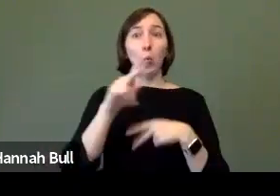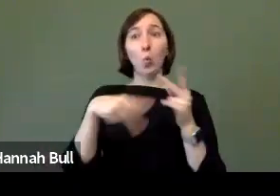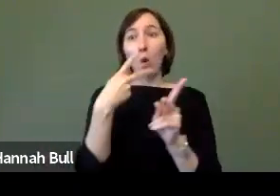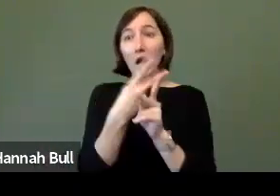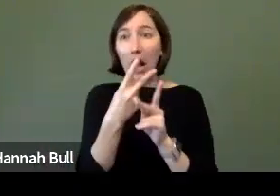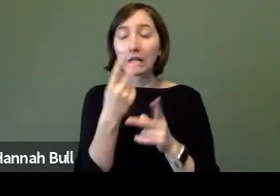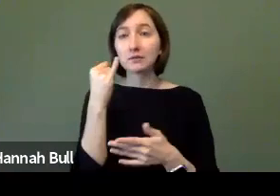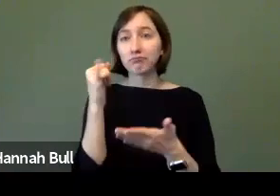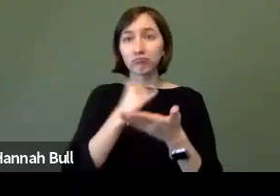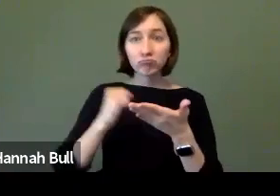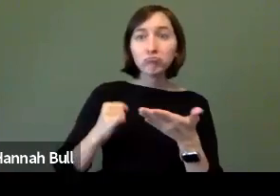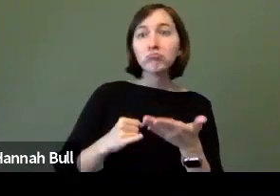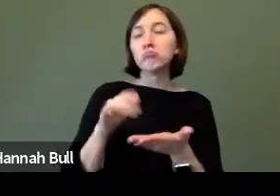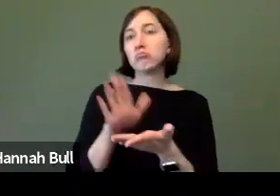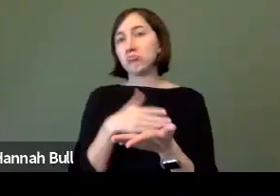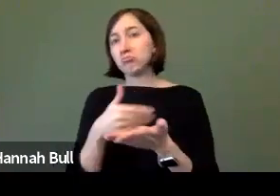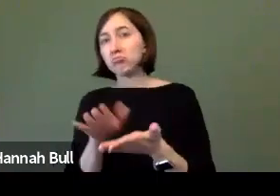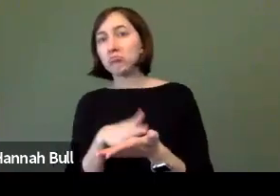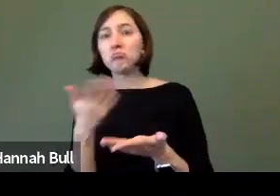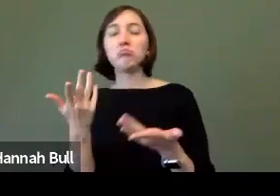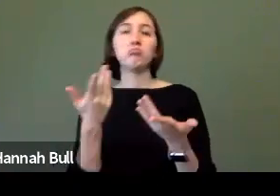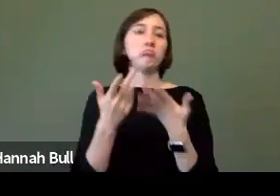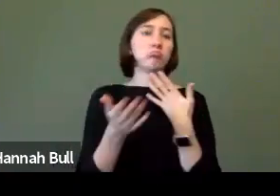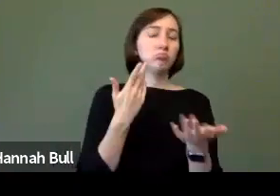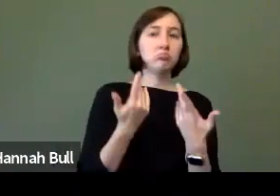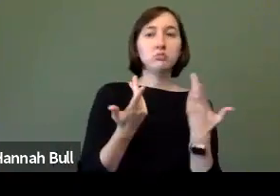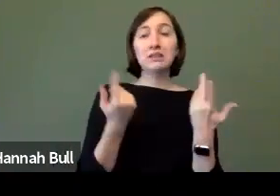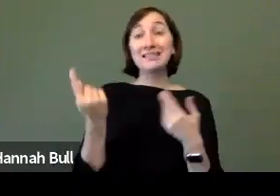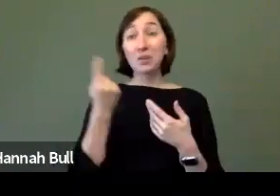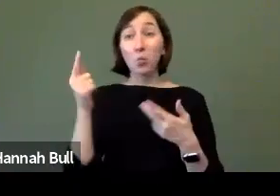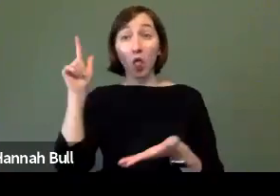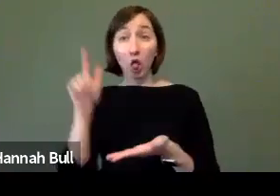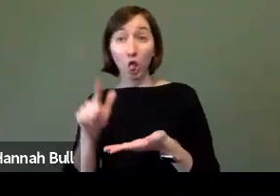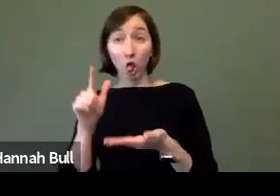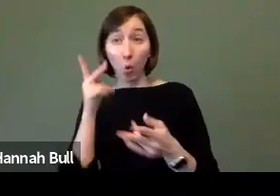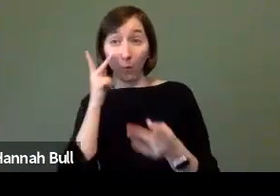as well as for someone who has low vision like myself.